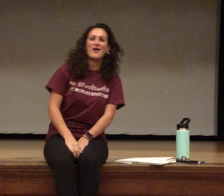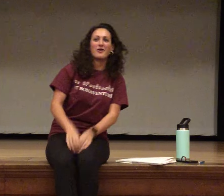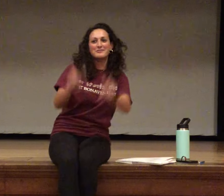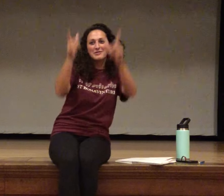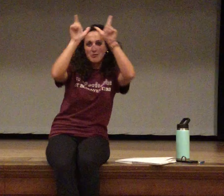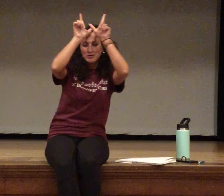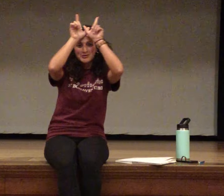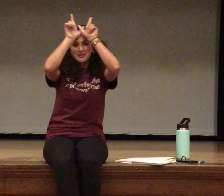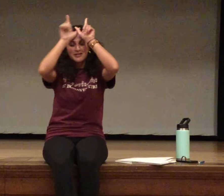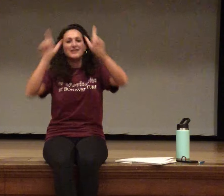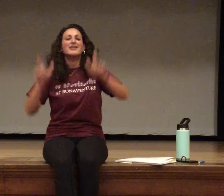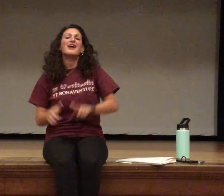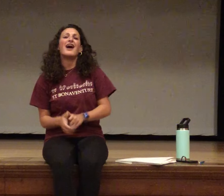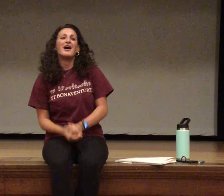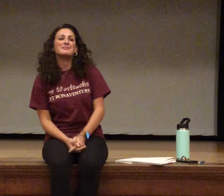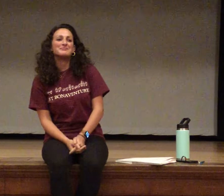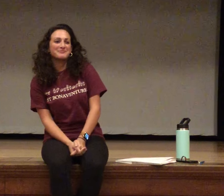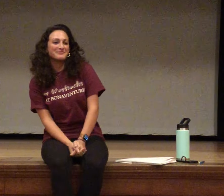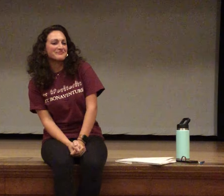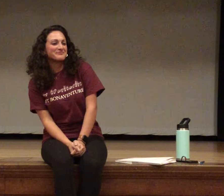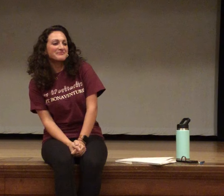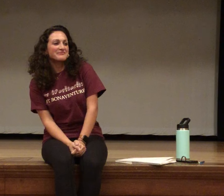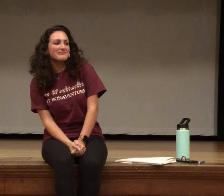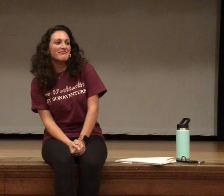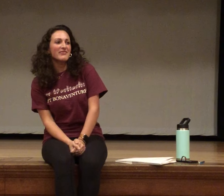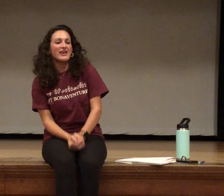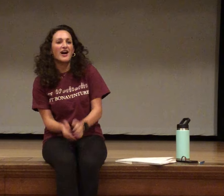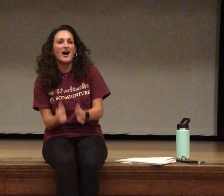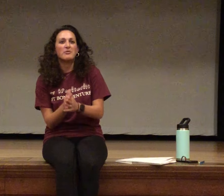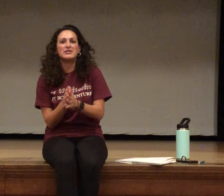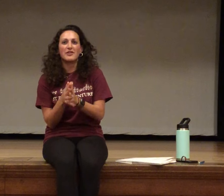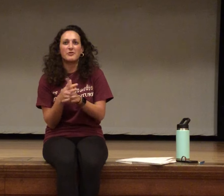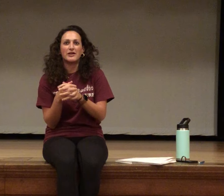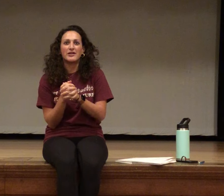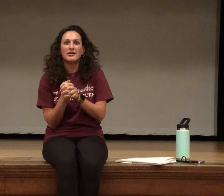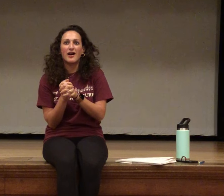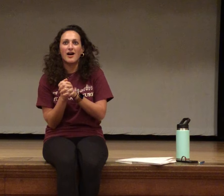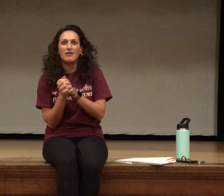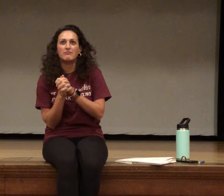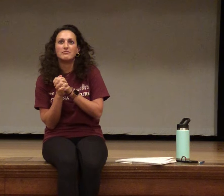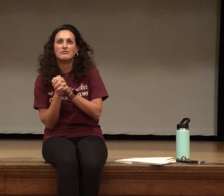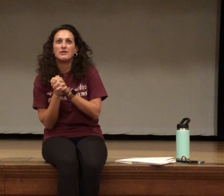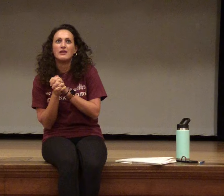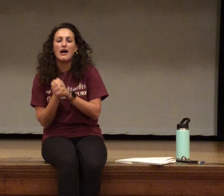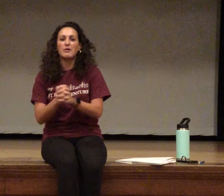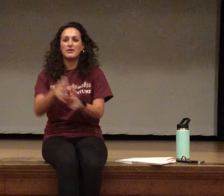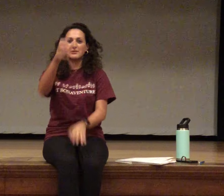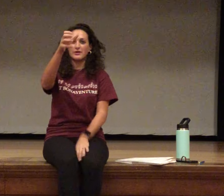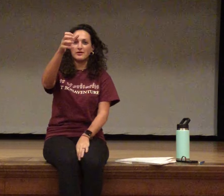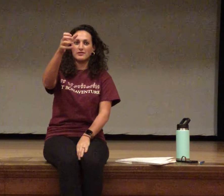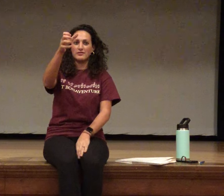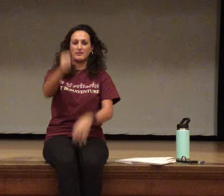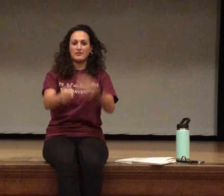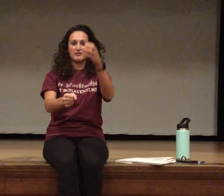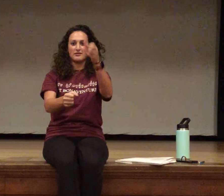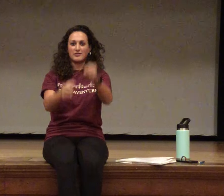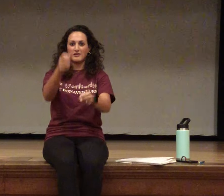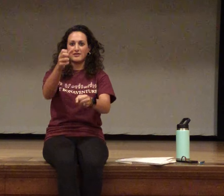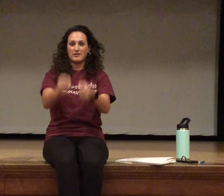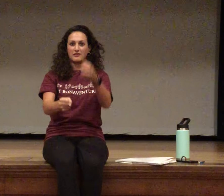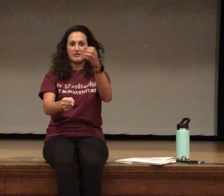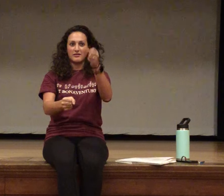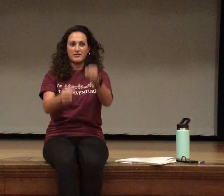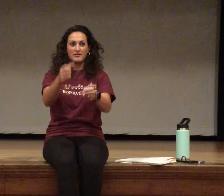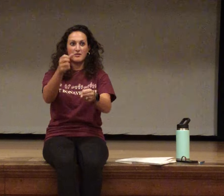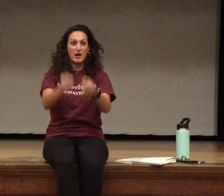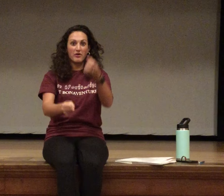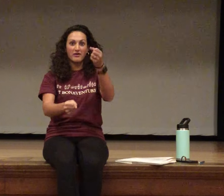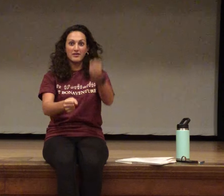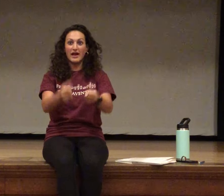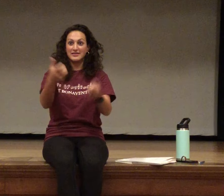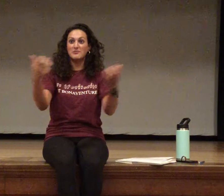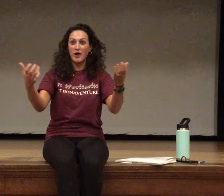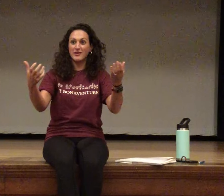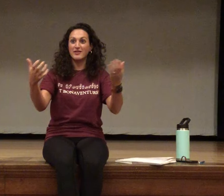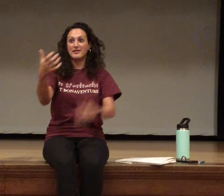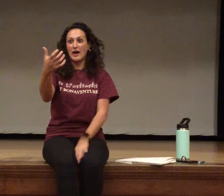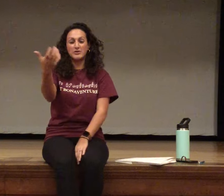or a double loser yeah uh what's another one um how about this one milky milk yes but now